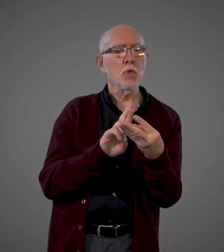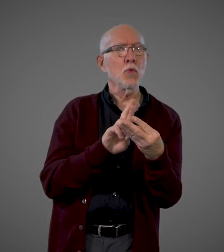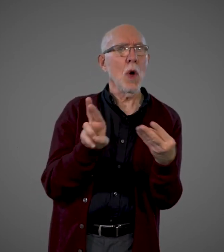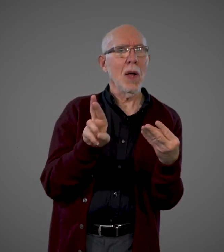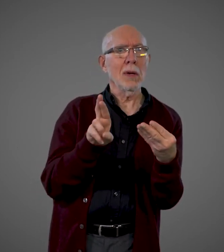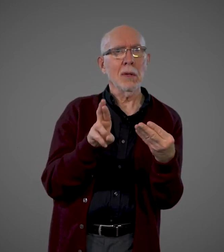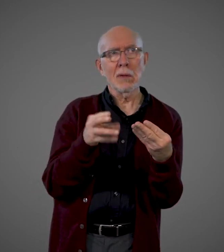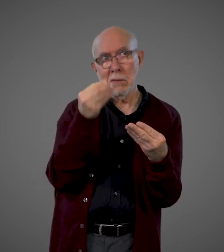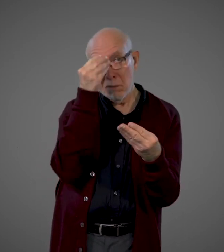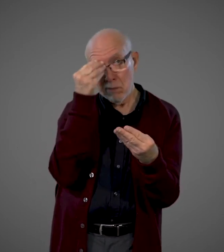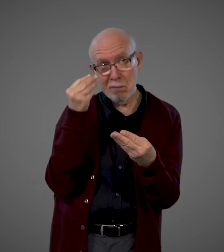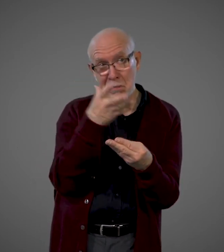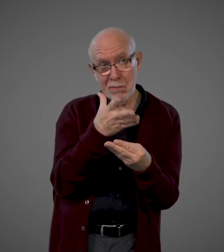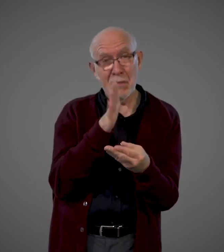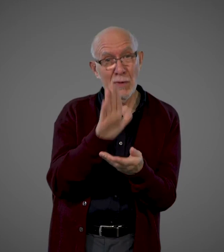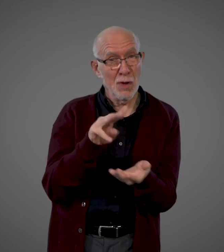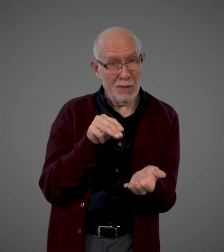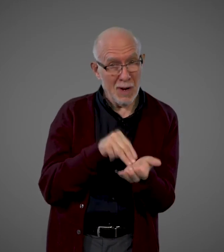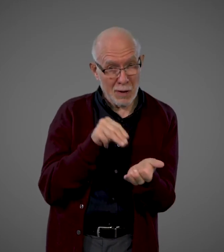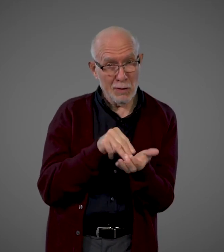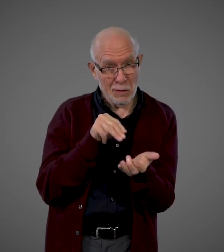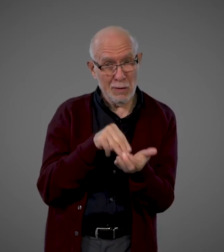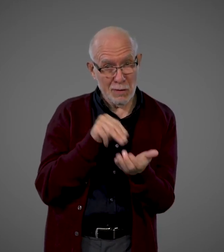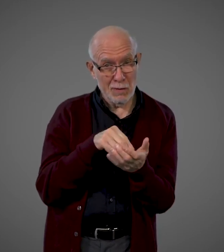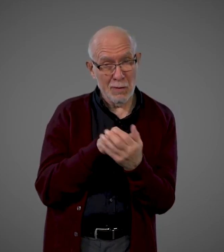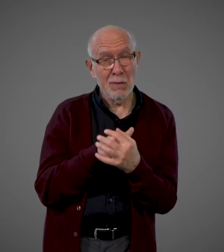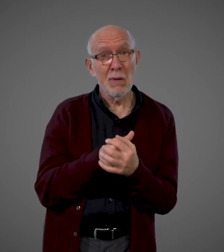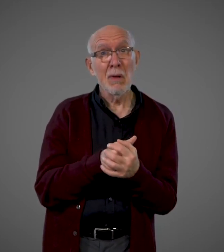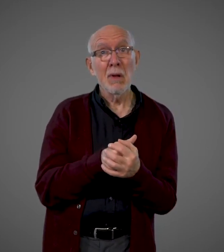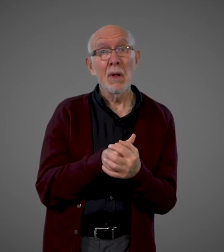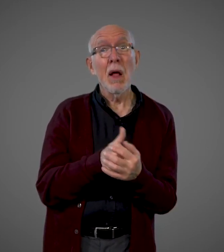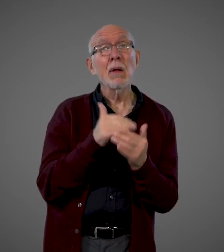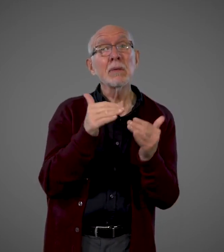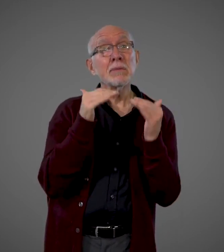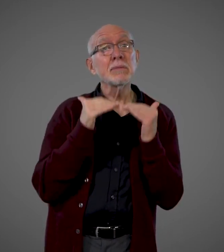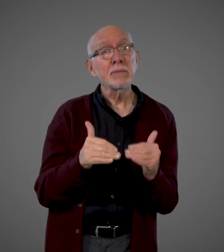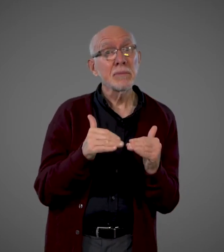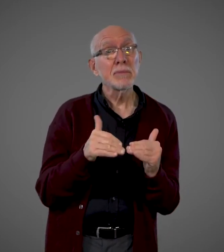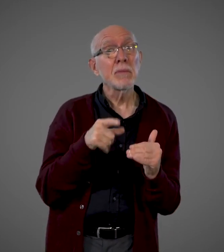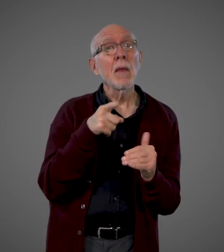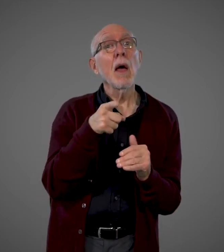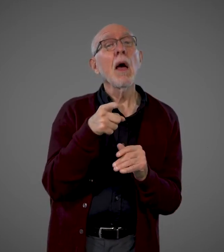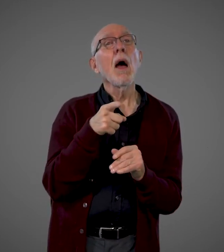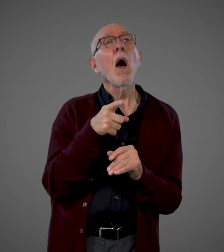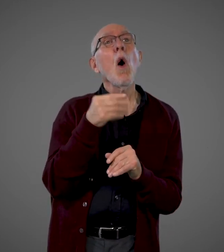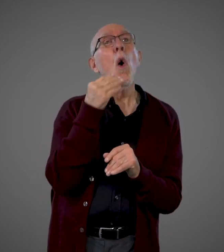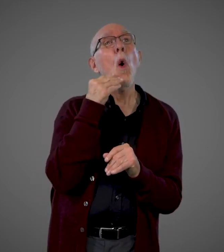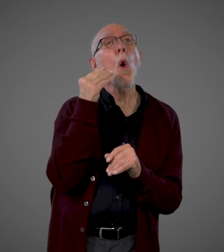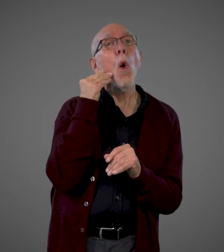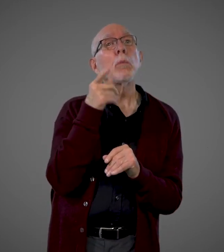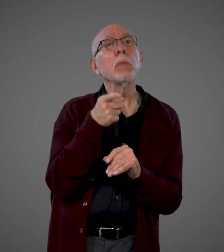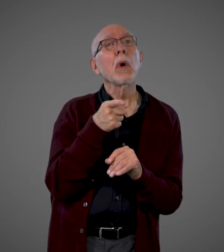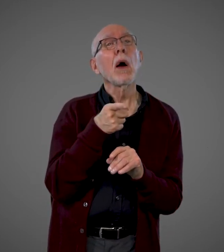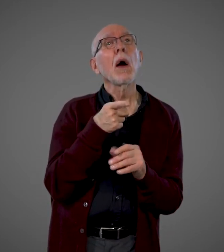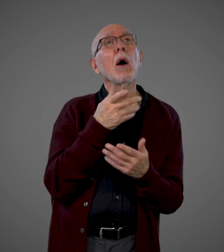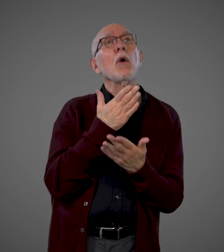to the doctor at your appointment. The second thing to do when you are at home is to rest,